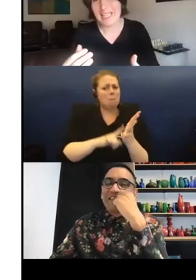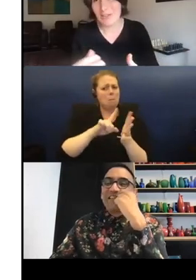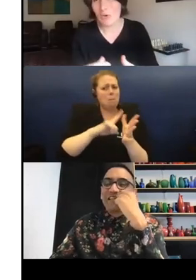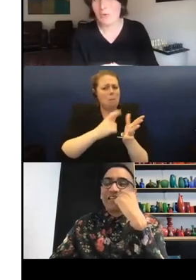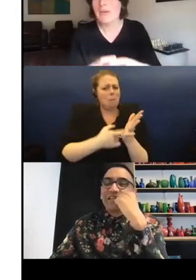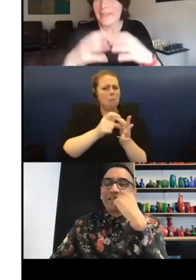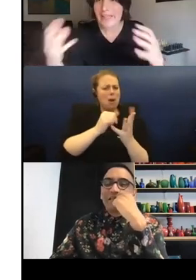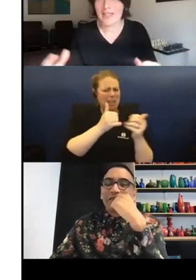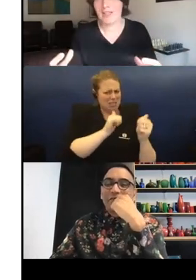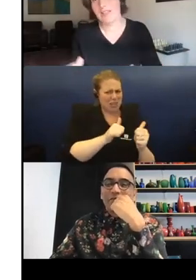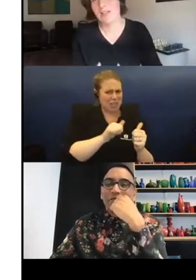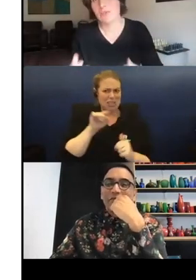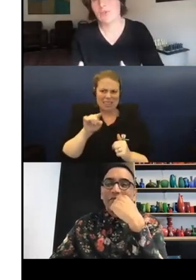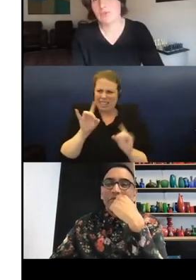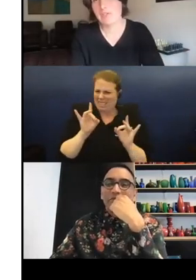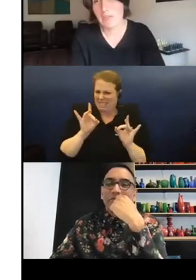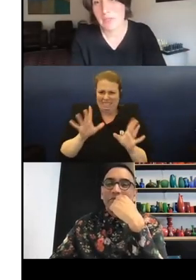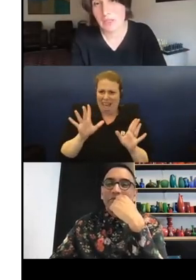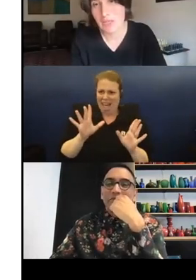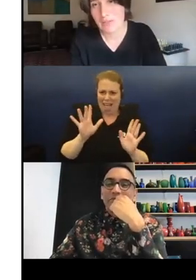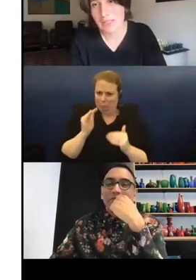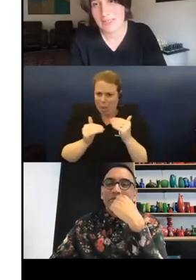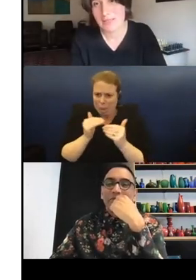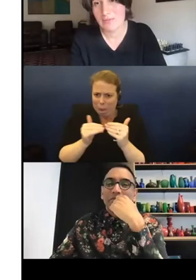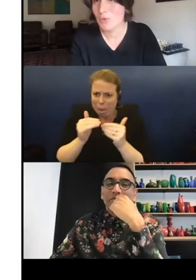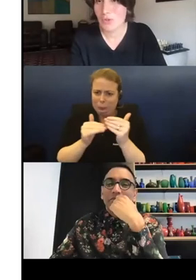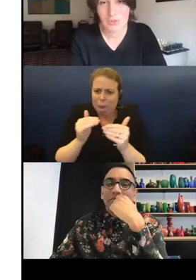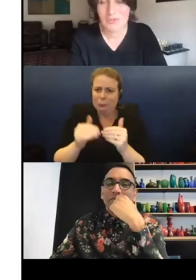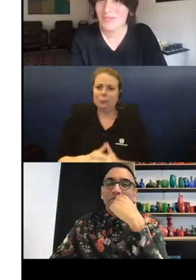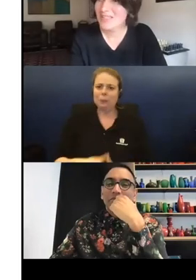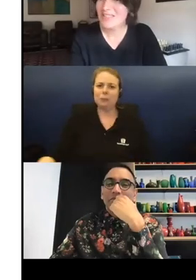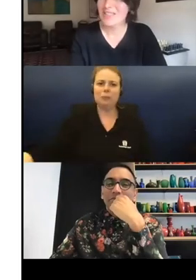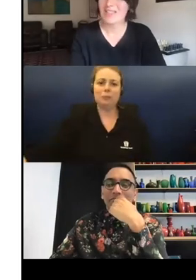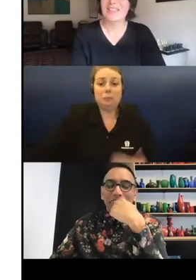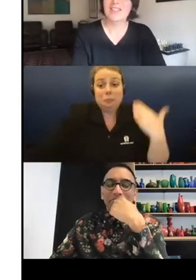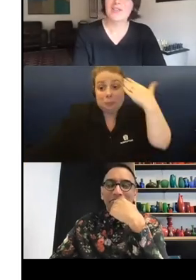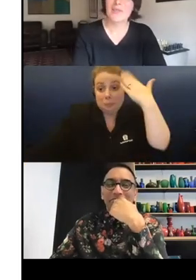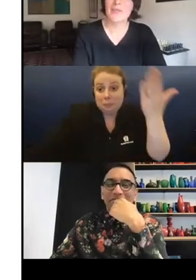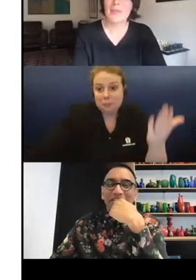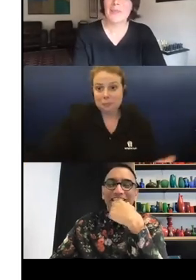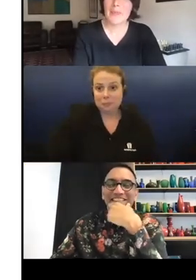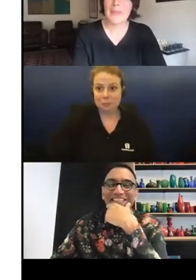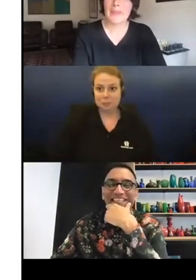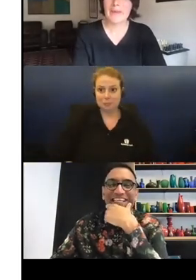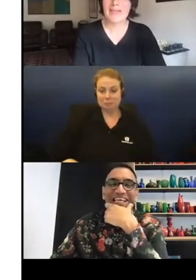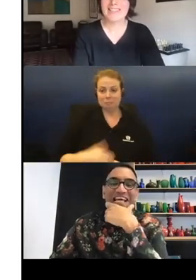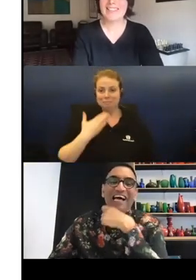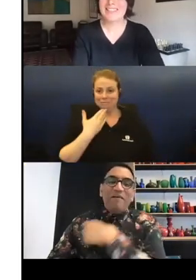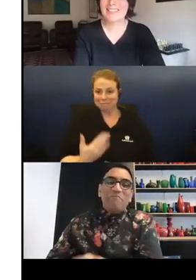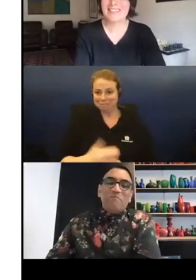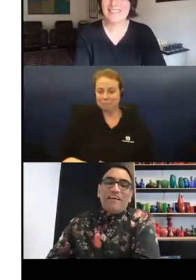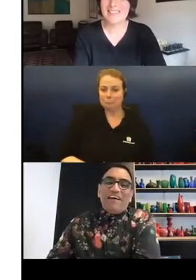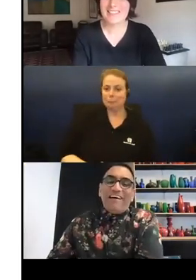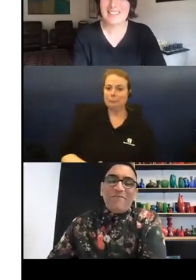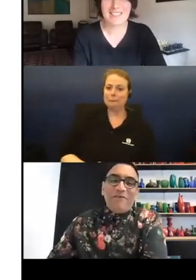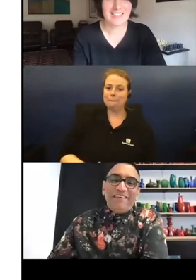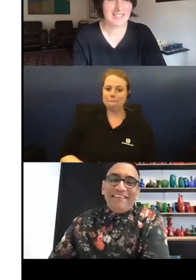of thinking that i'm sort of developing around this and who knows thanks um i wanna